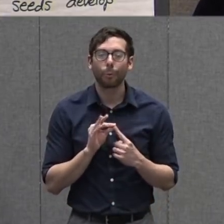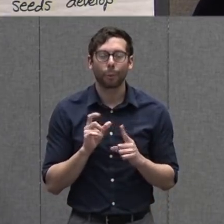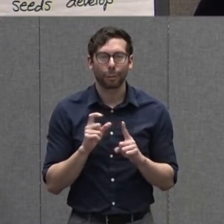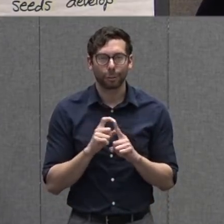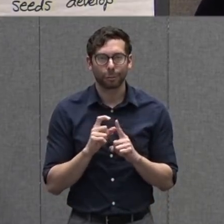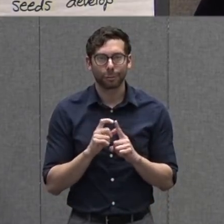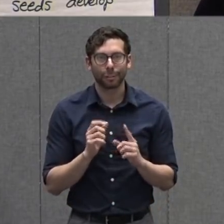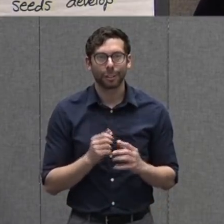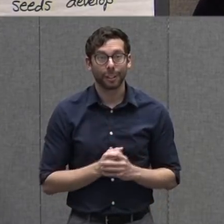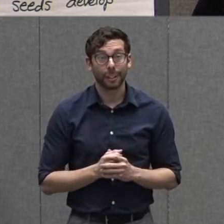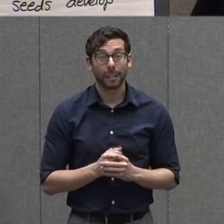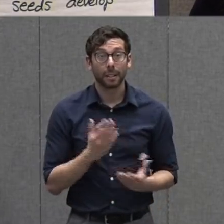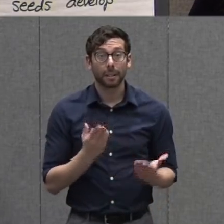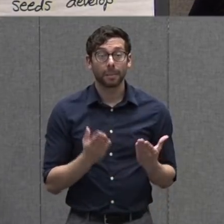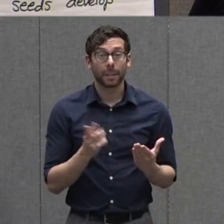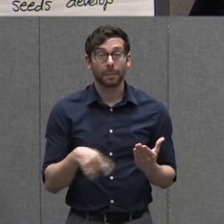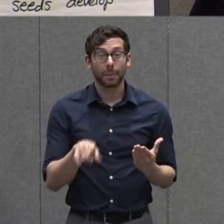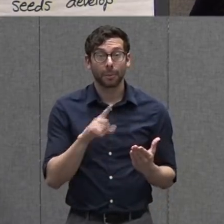You may recognize this word from yesterday.